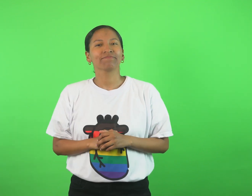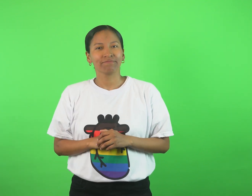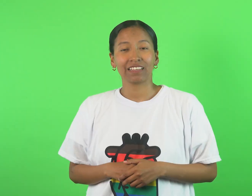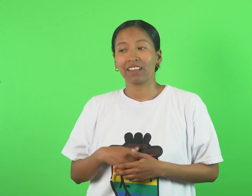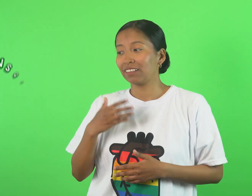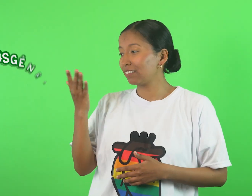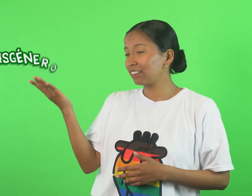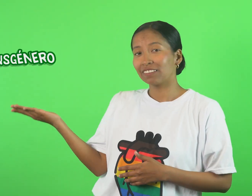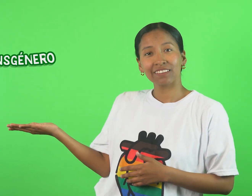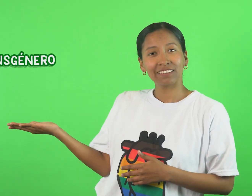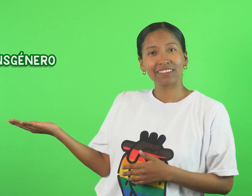Transgender: